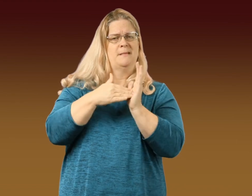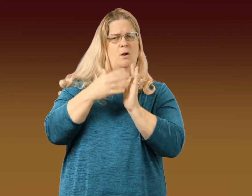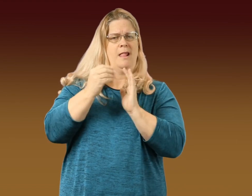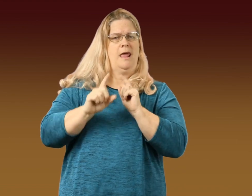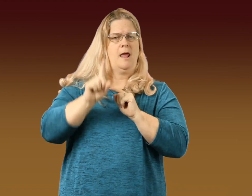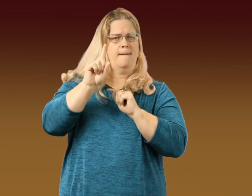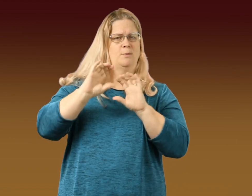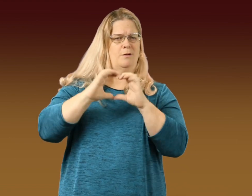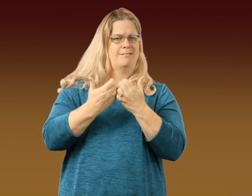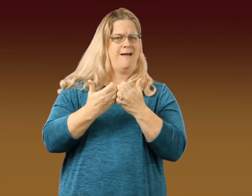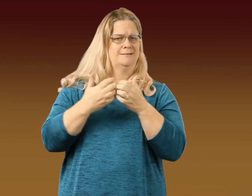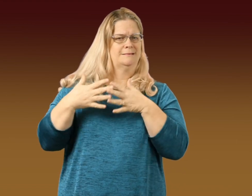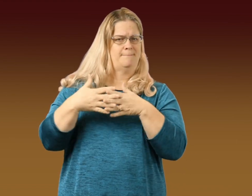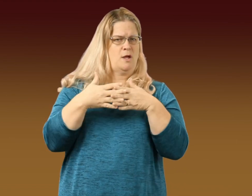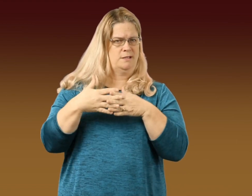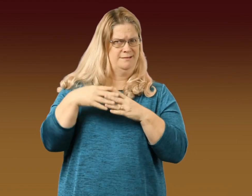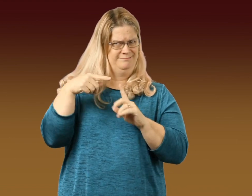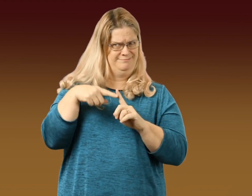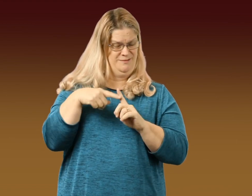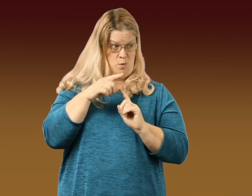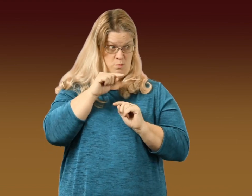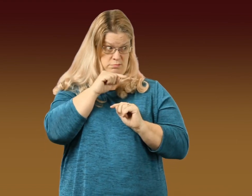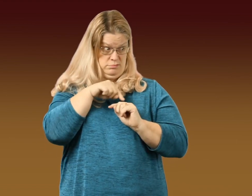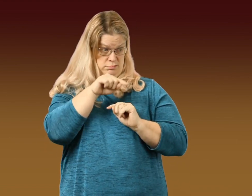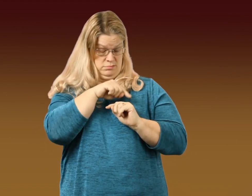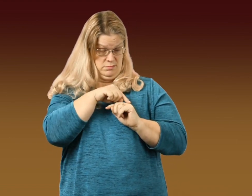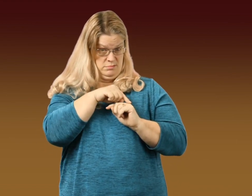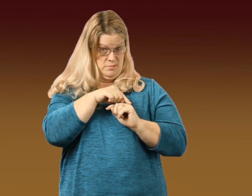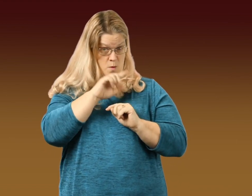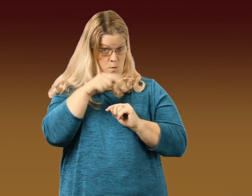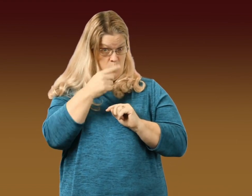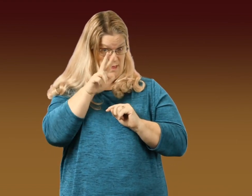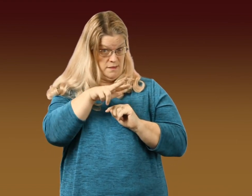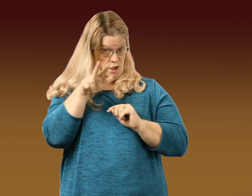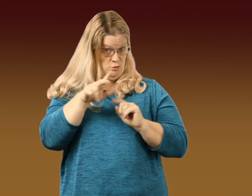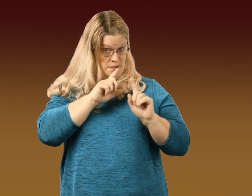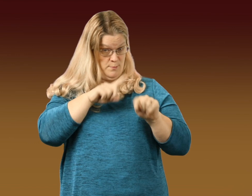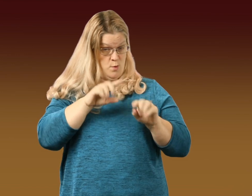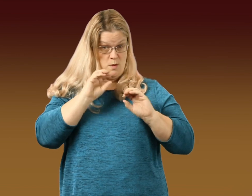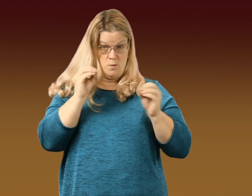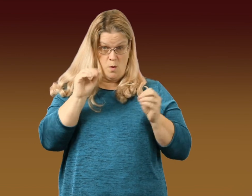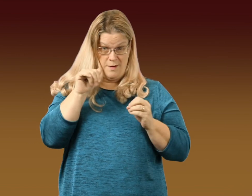or upper-class Americans, and only 33% reported no ACEs.